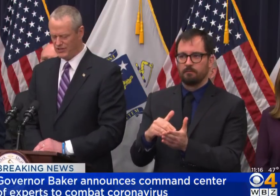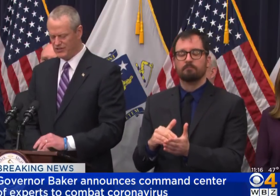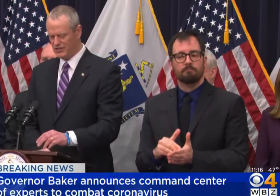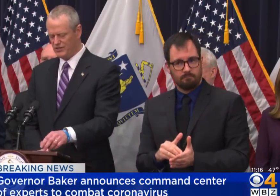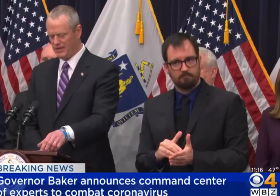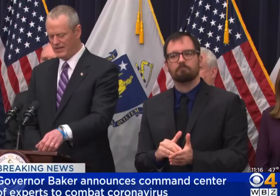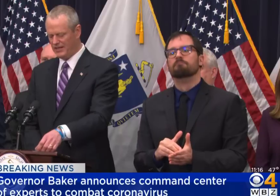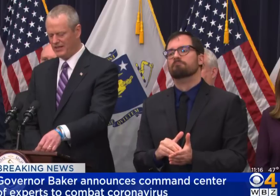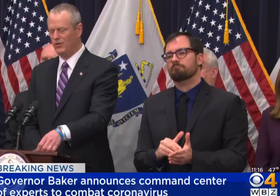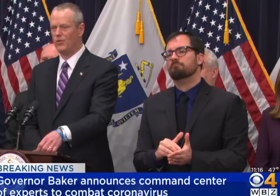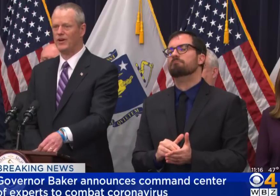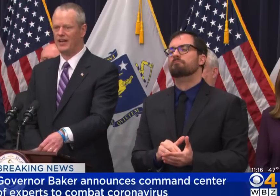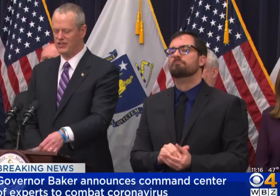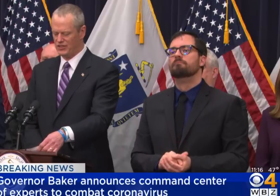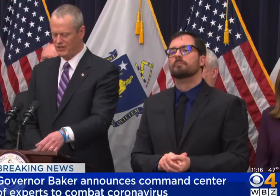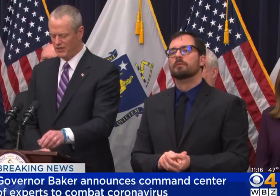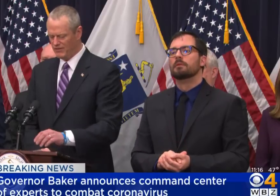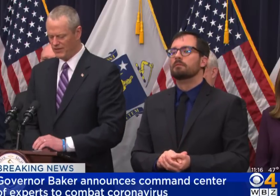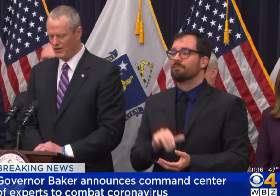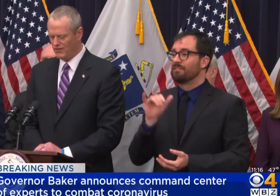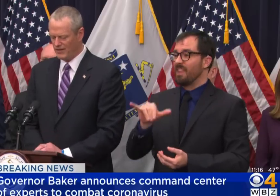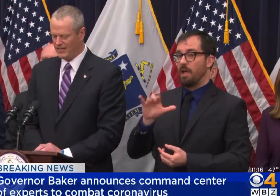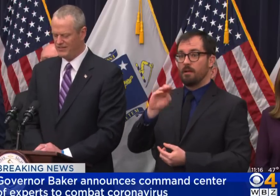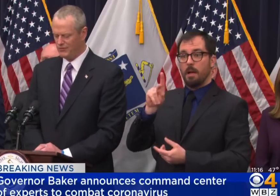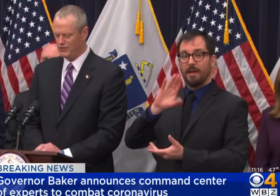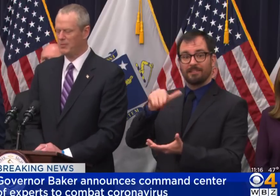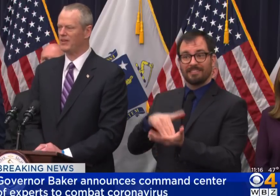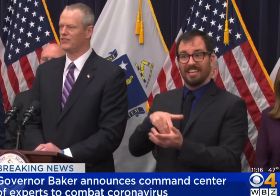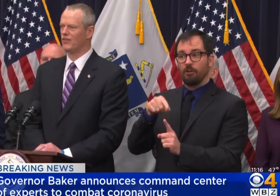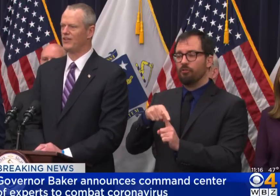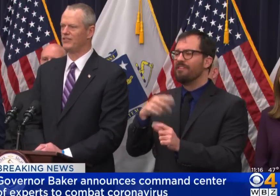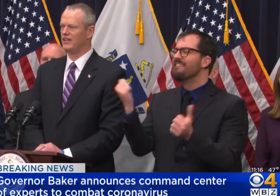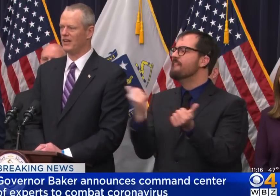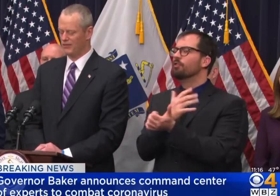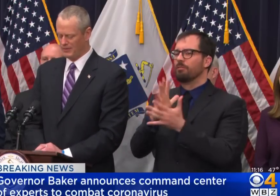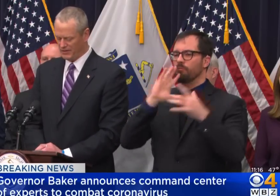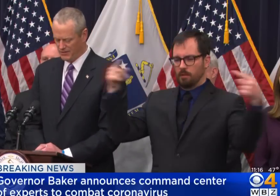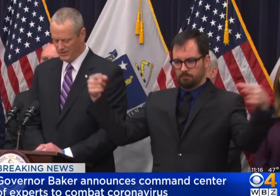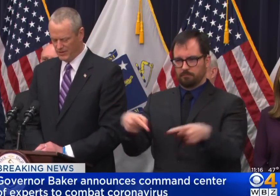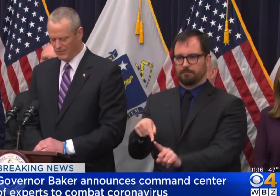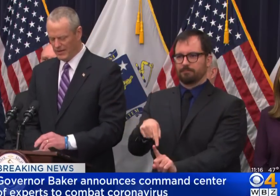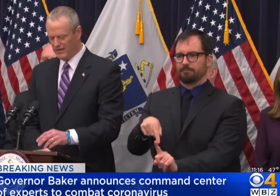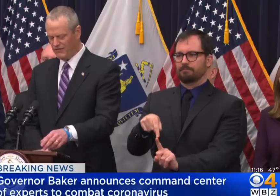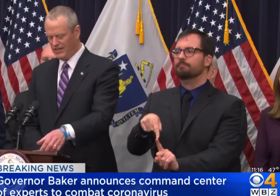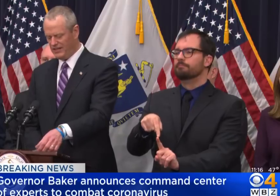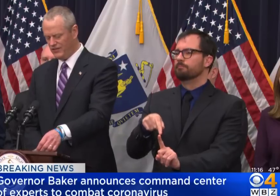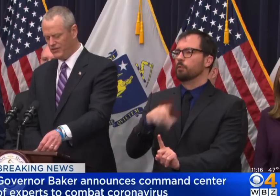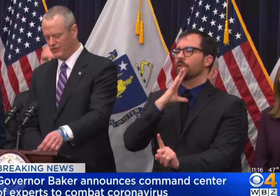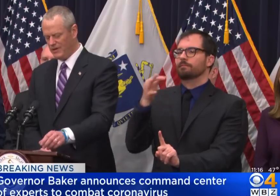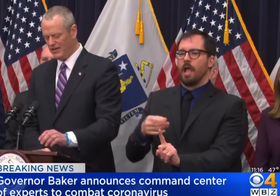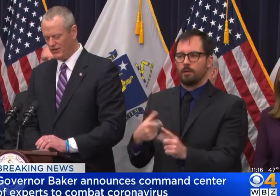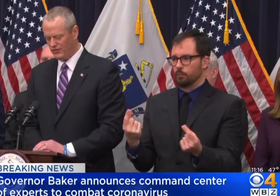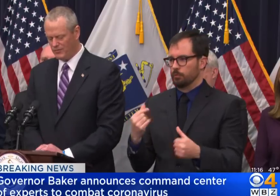$15 MILLION RECENTLY APPROPRIATED BY THE LEGISLATURE SPECIFICALLY TO BATTLE COVID-19.